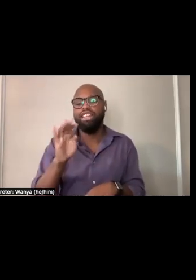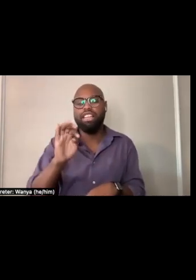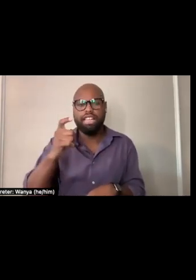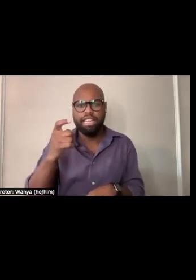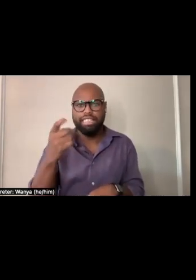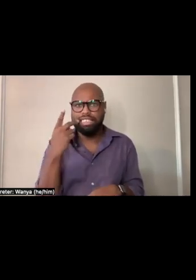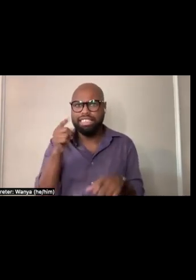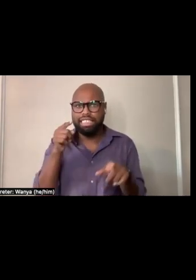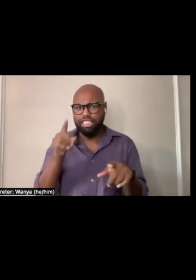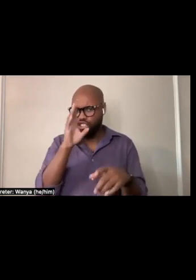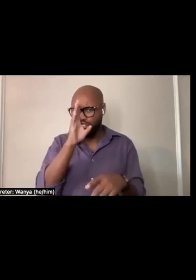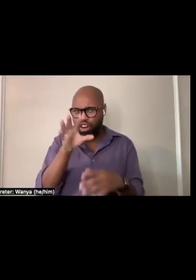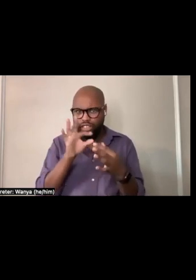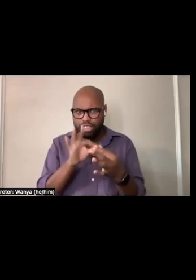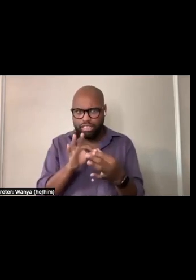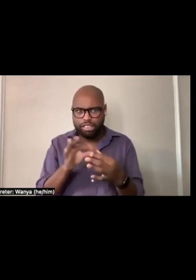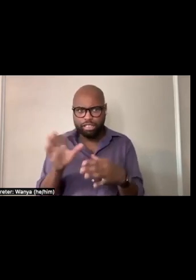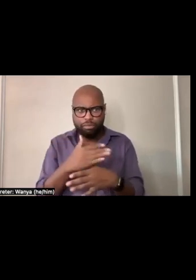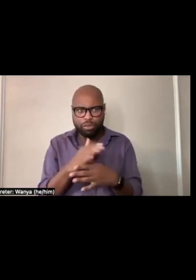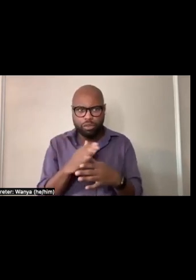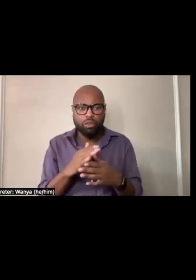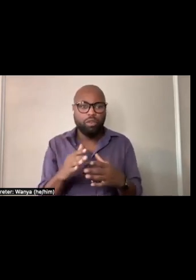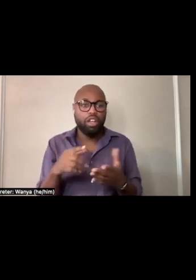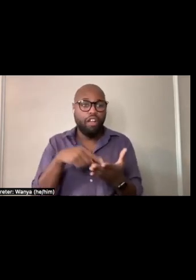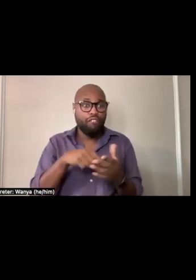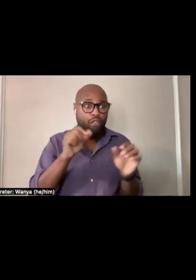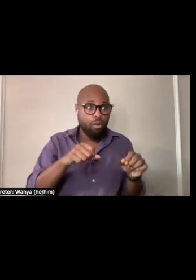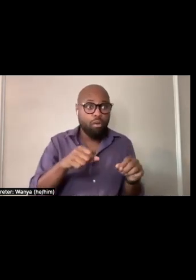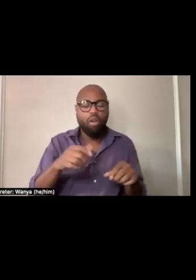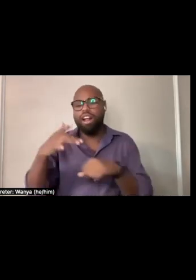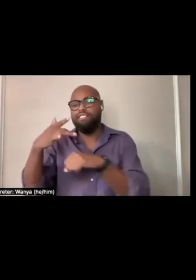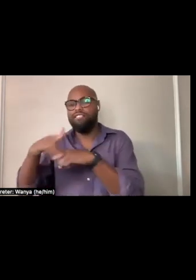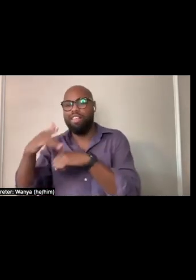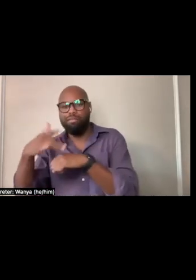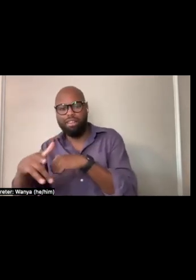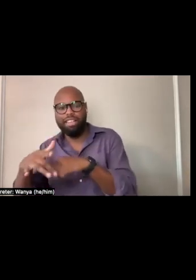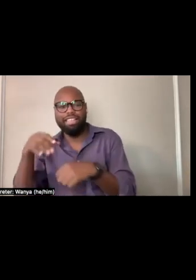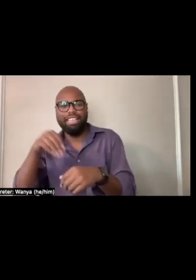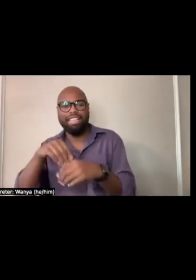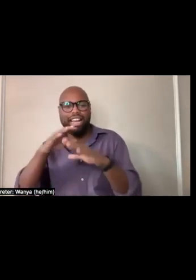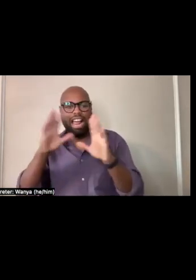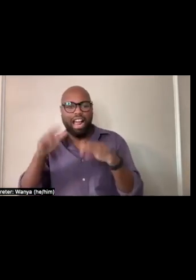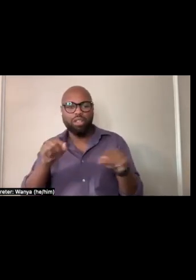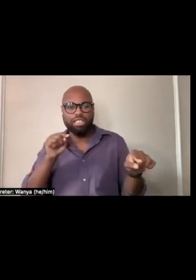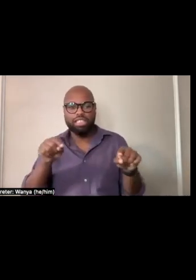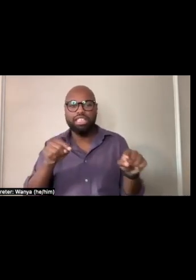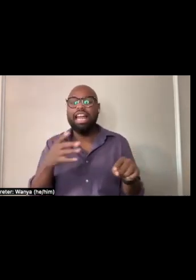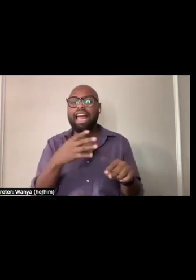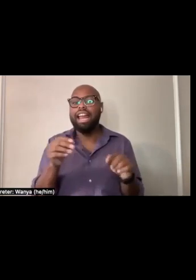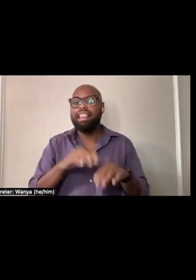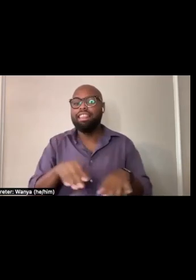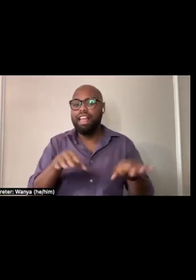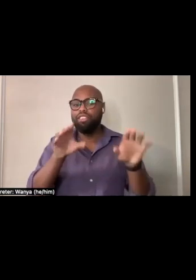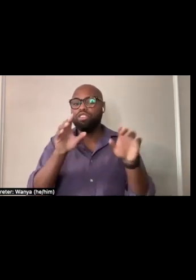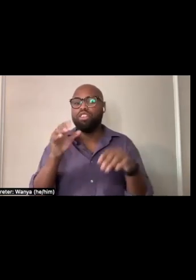between affordability and availability of housing and levels of homelessness in all of these locations. They're